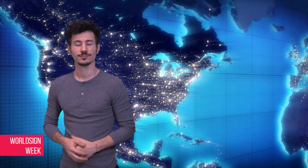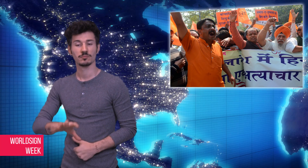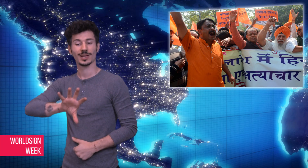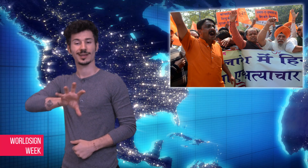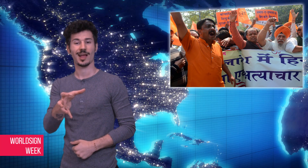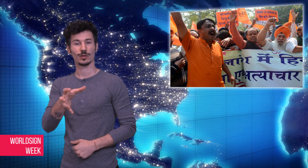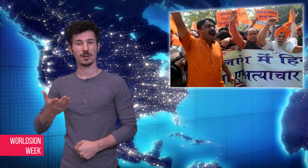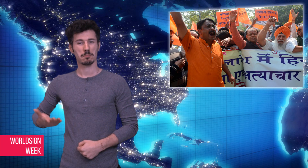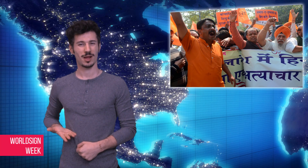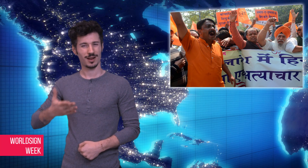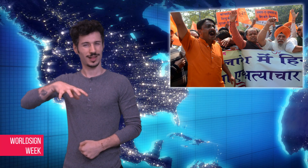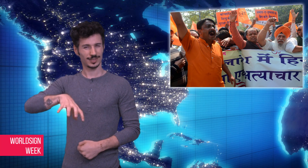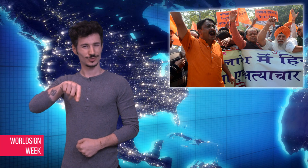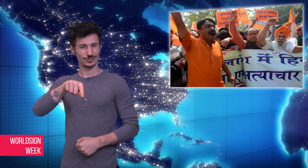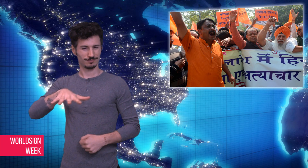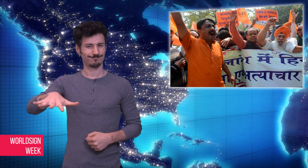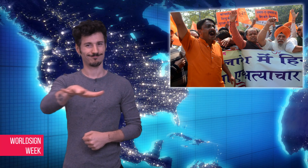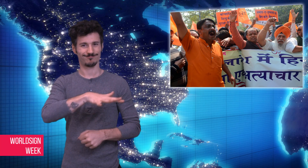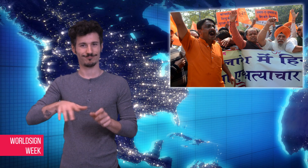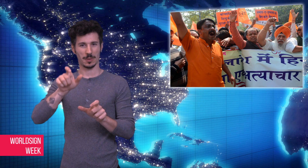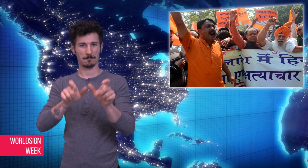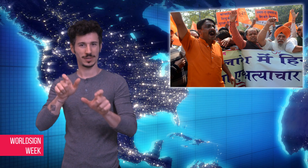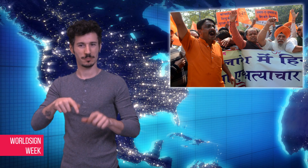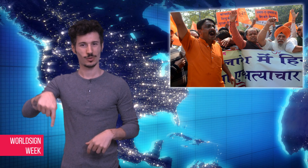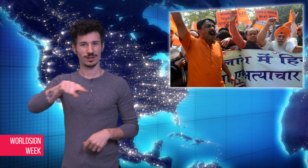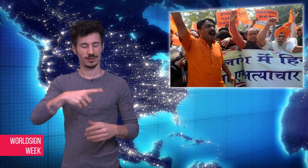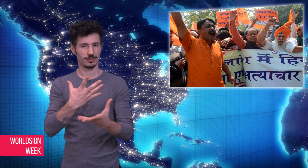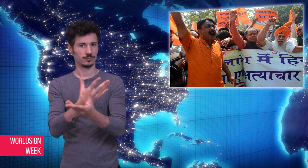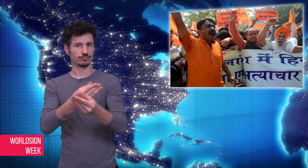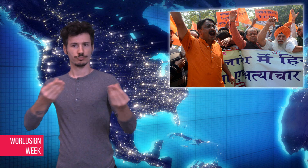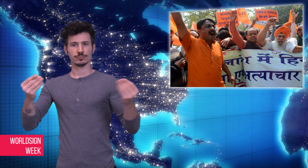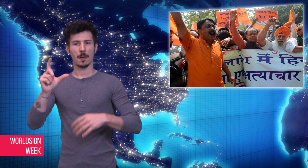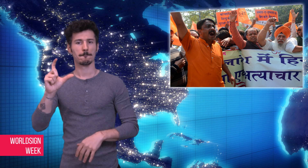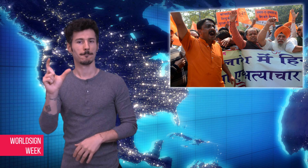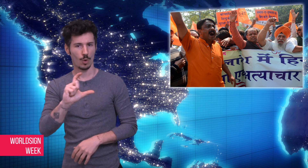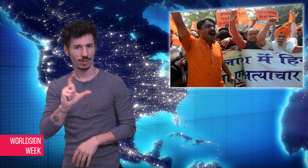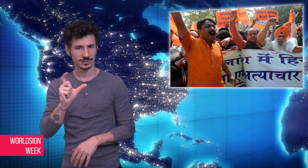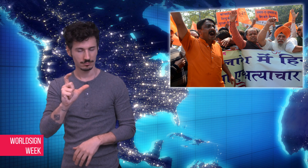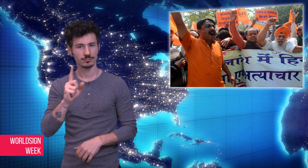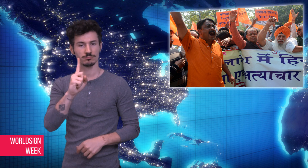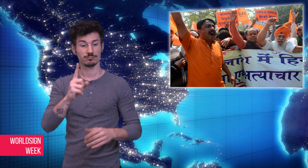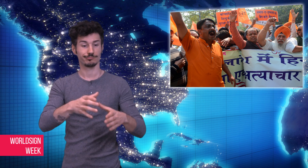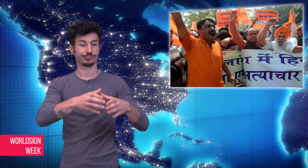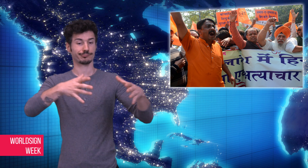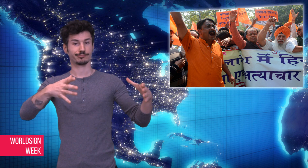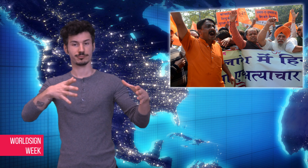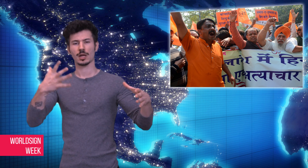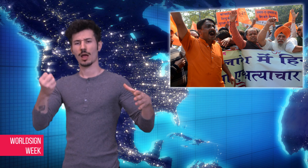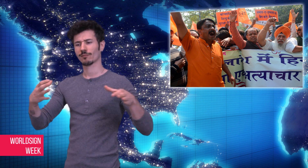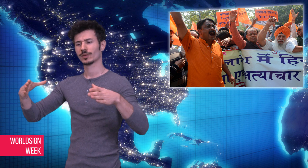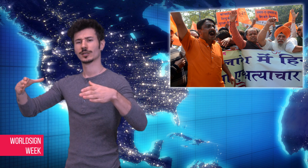Bangladesh is a country whose majority of its population is Muslims.